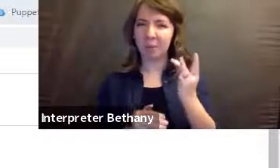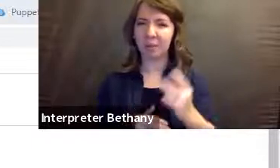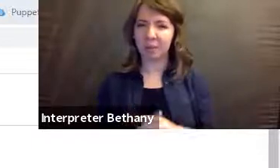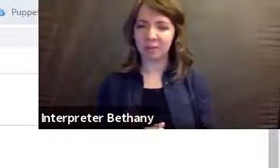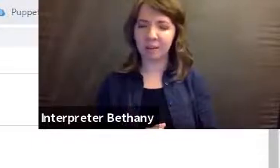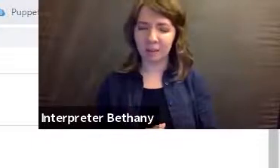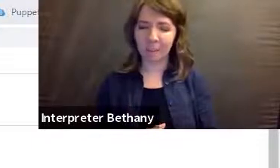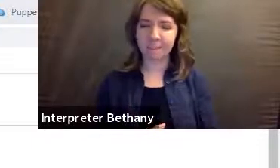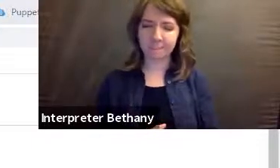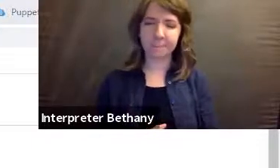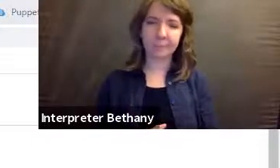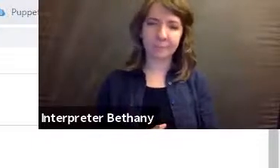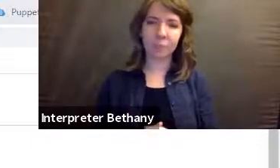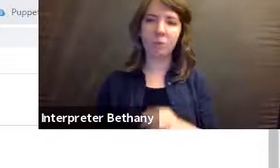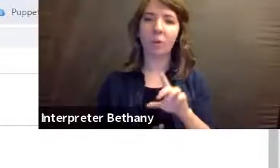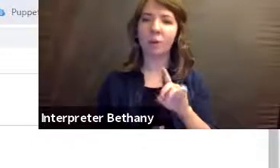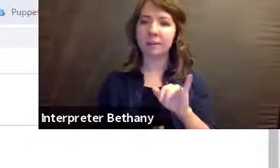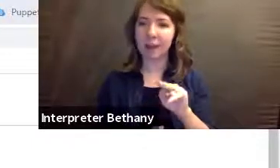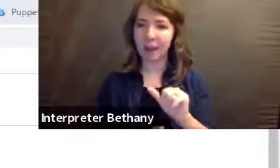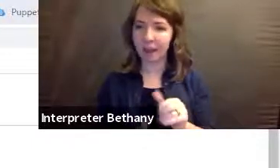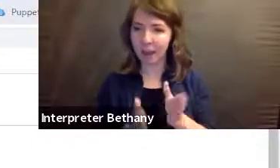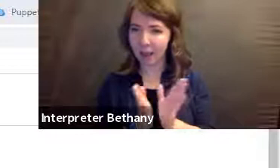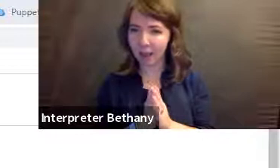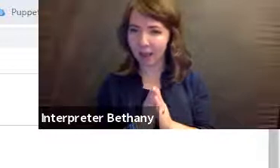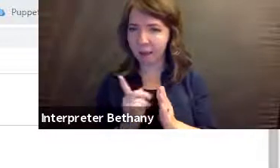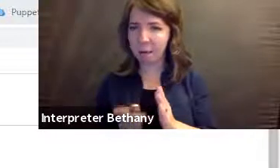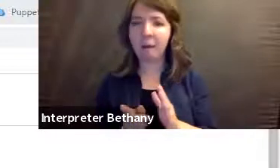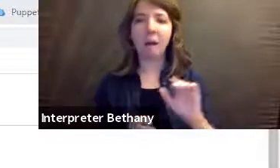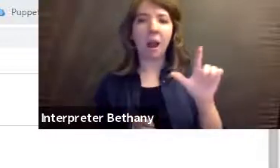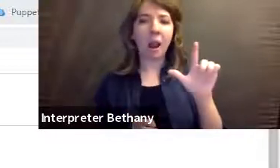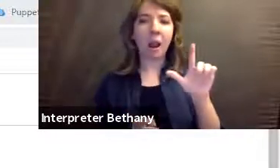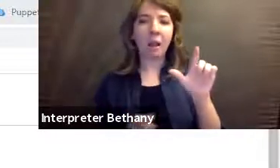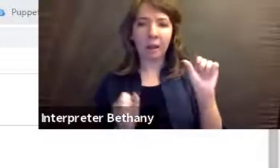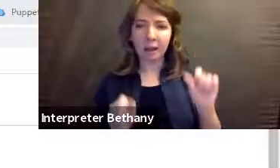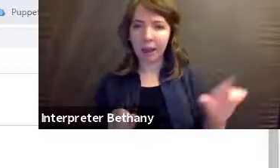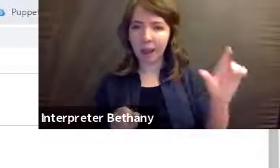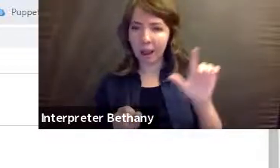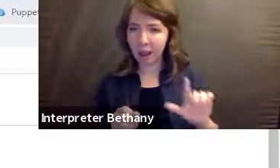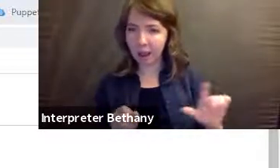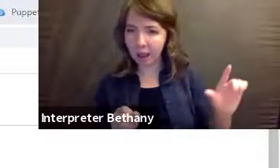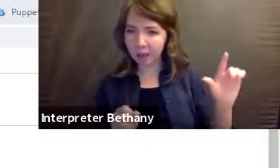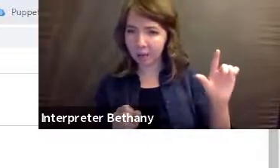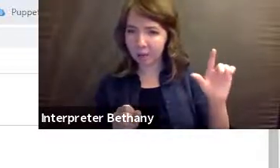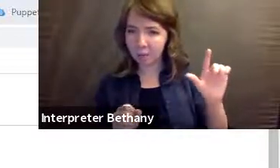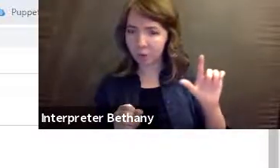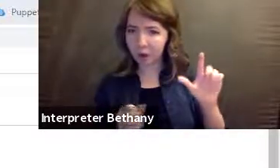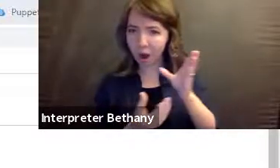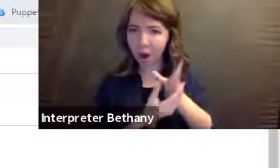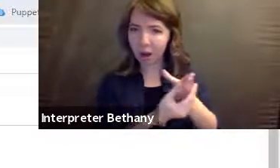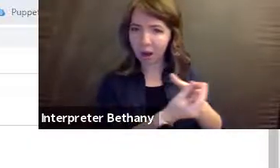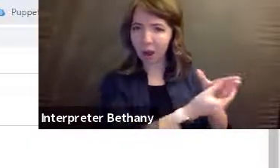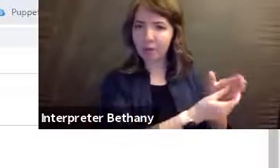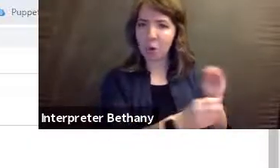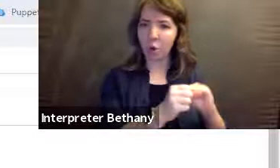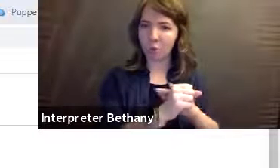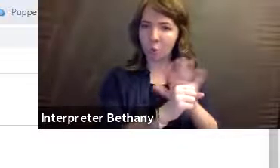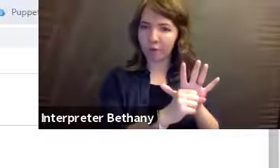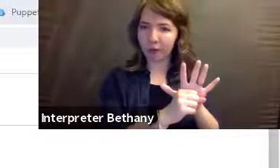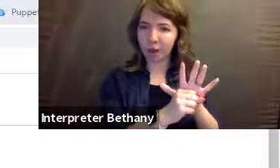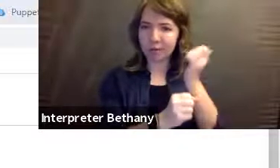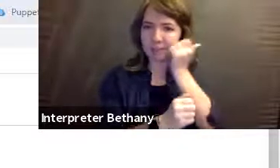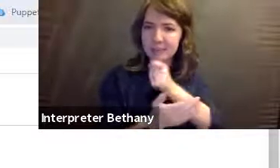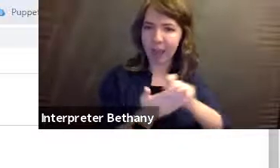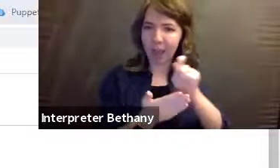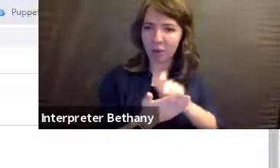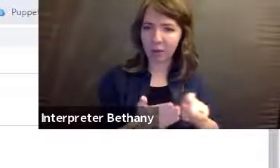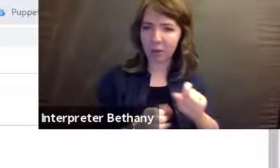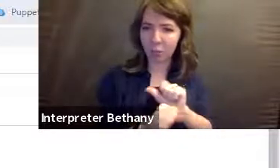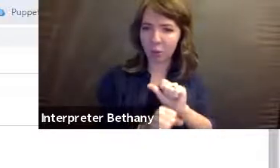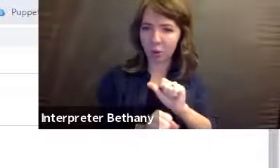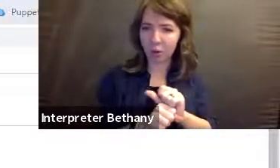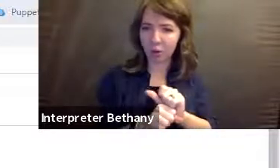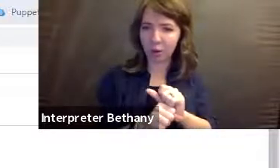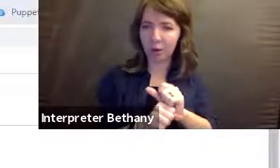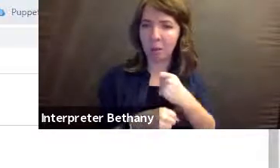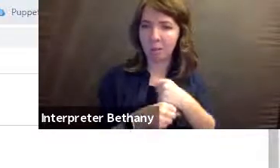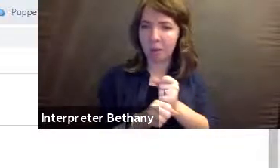Linda Kobashigawa: Okay. So Diane is asking does the library have any way of archiving coronavirus diary work produced by students. Um, we could. That's not something